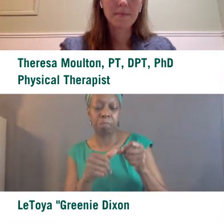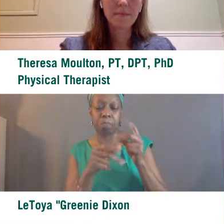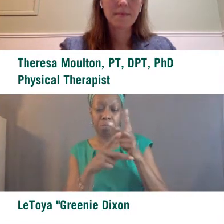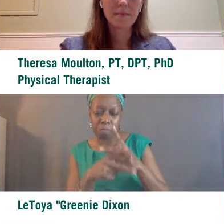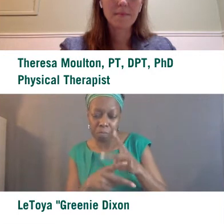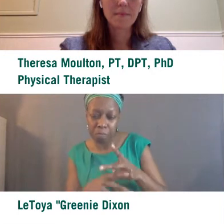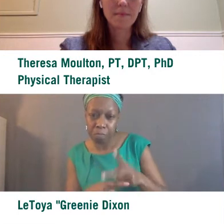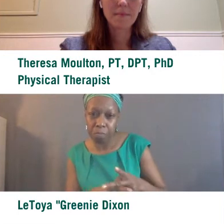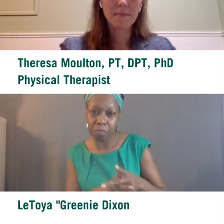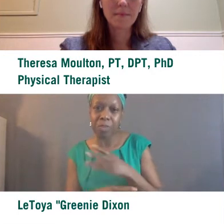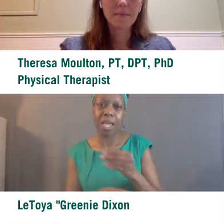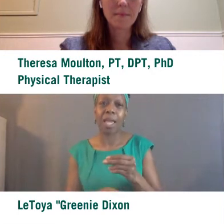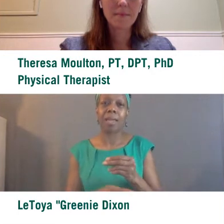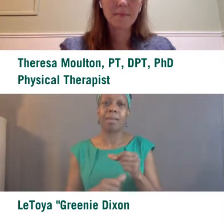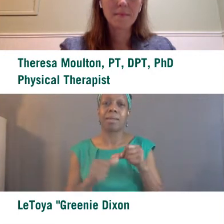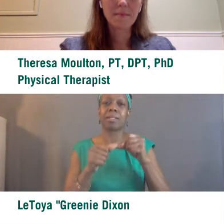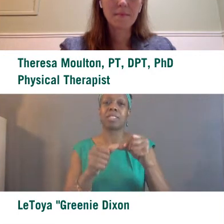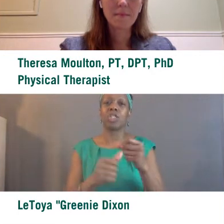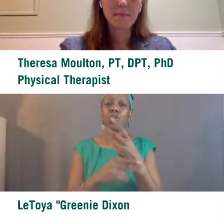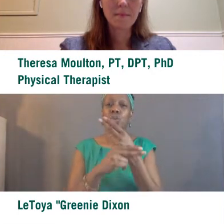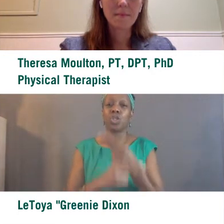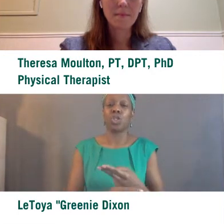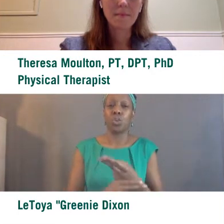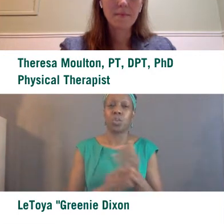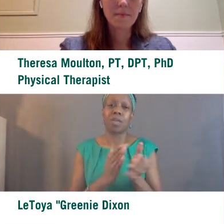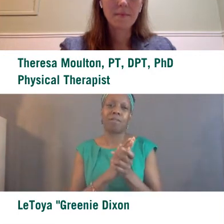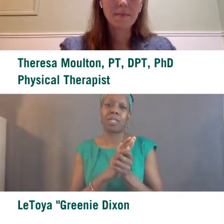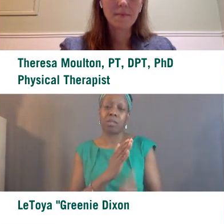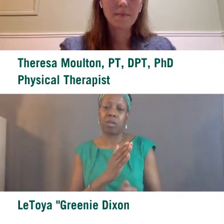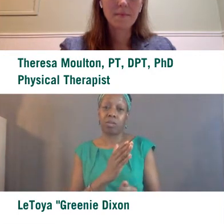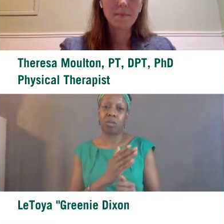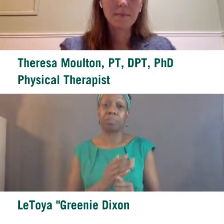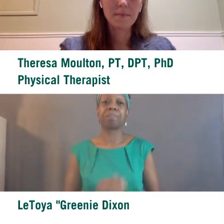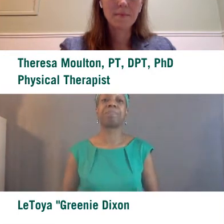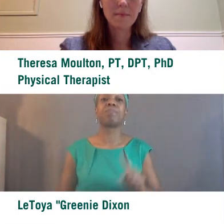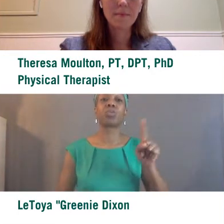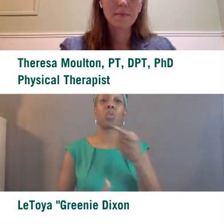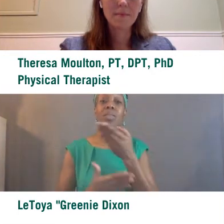One thing, I think that as I said early on,